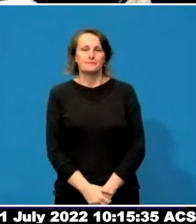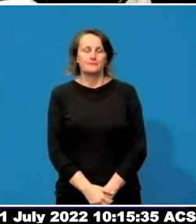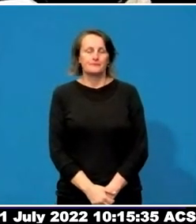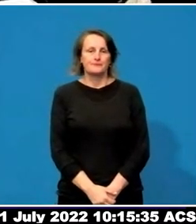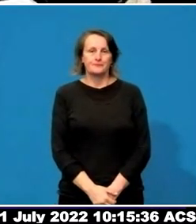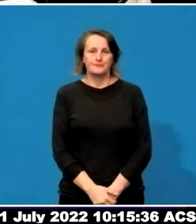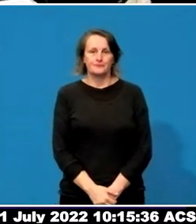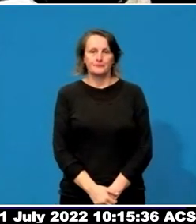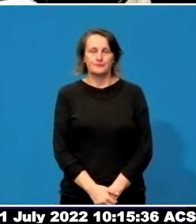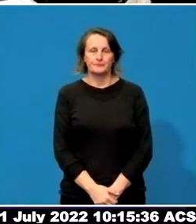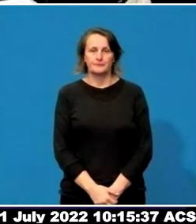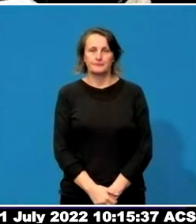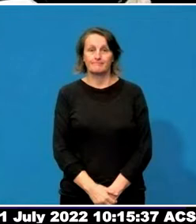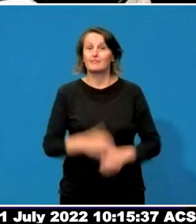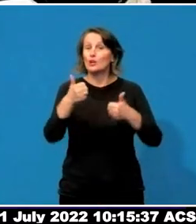Good morning, everyone.